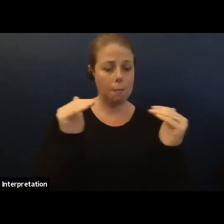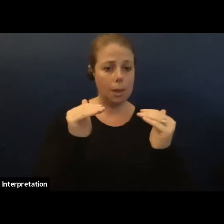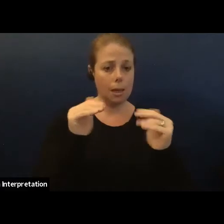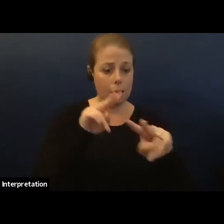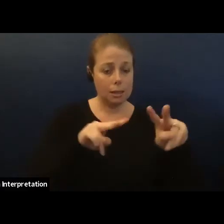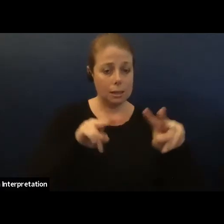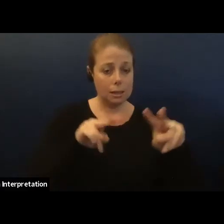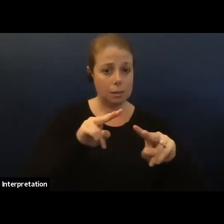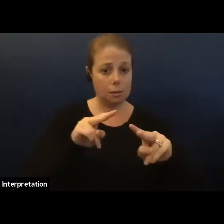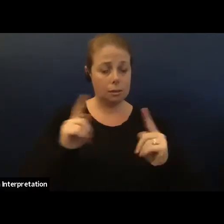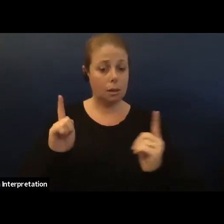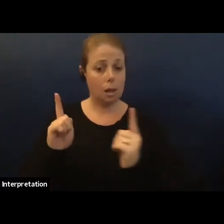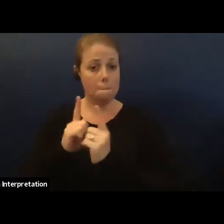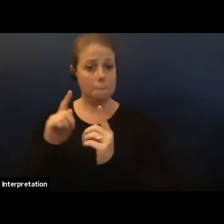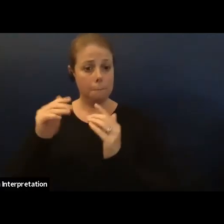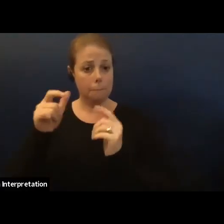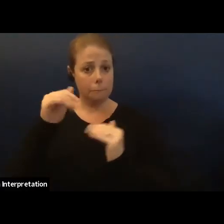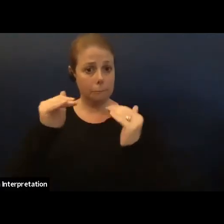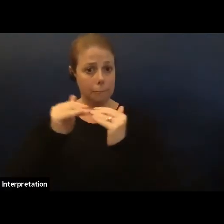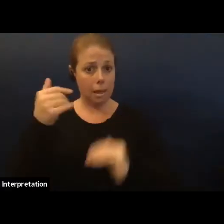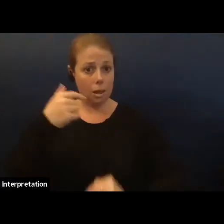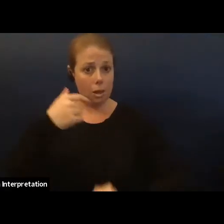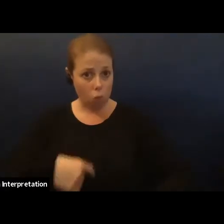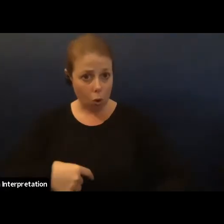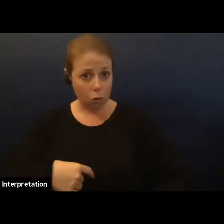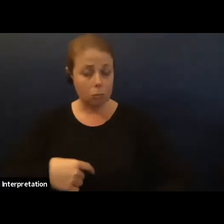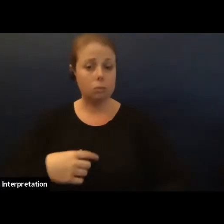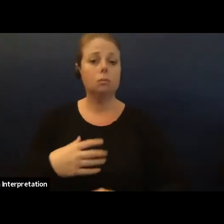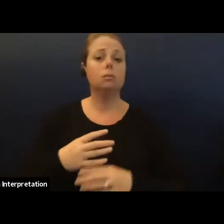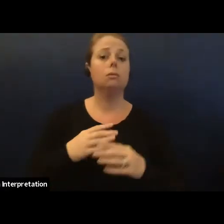talking to some of our current peer assessors about their experience of peer assessment,